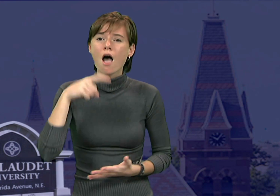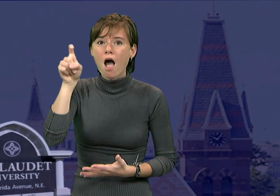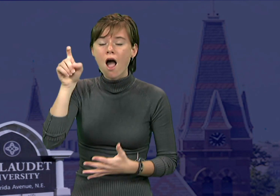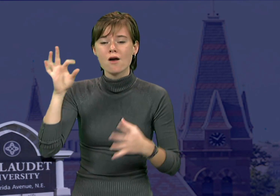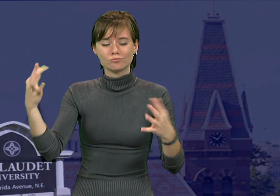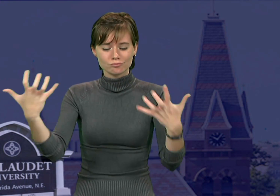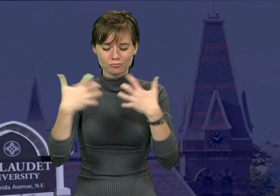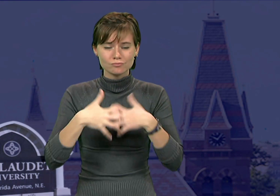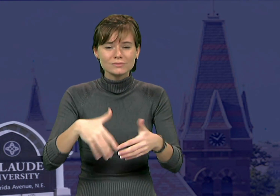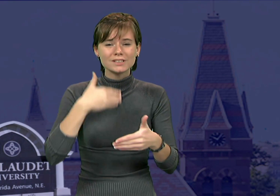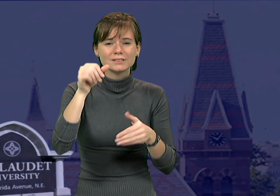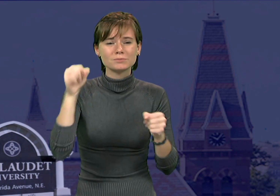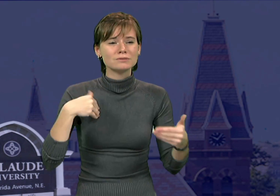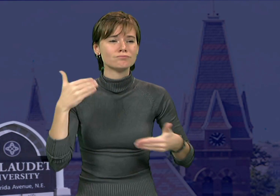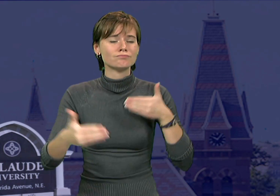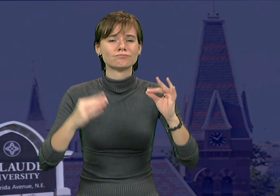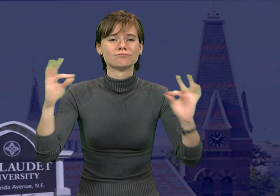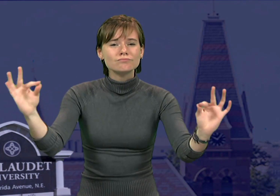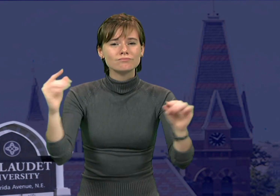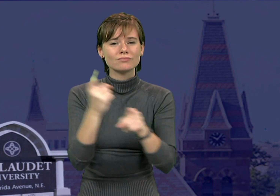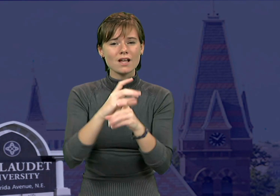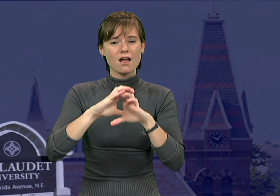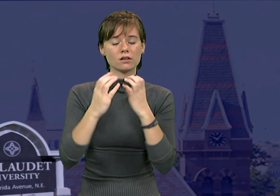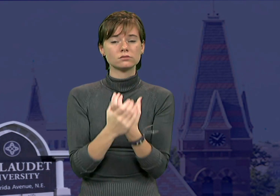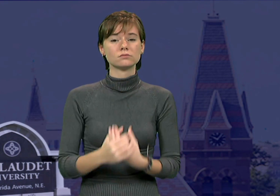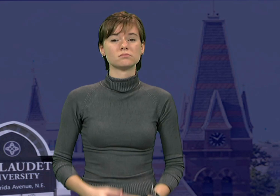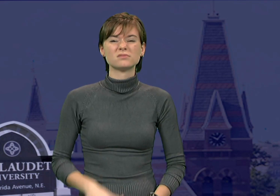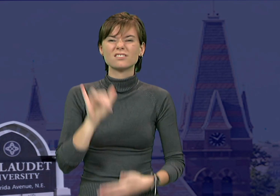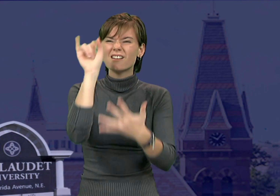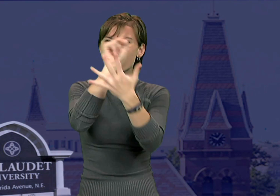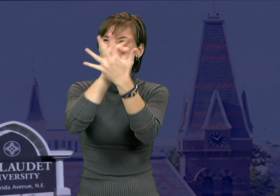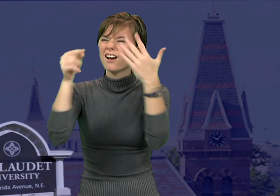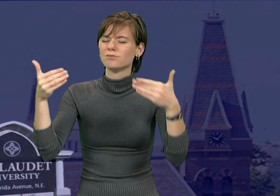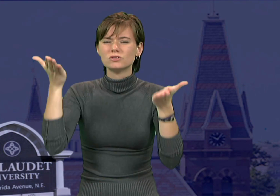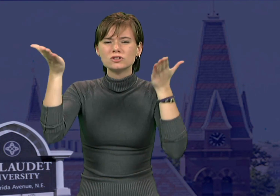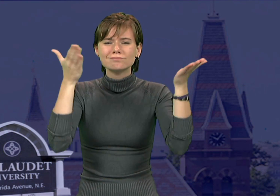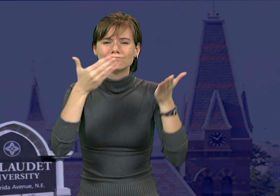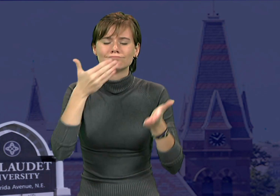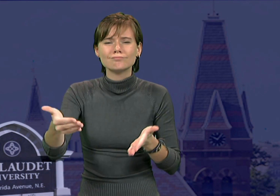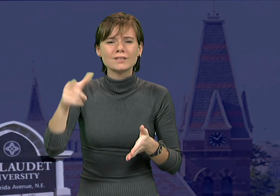to make my next semester go well. All of the great services Gallaudet gives me